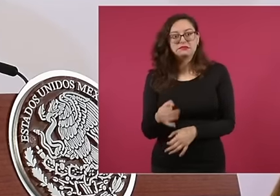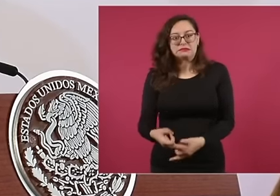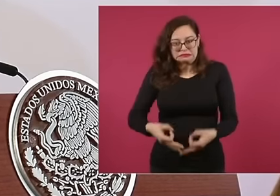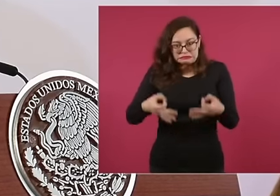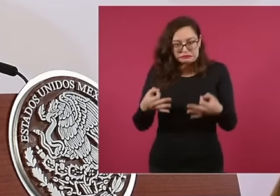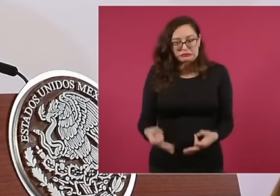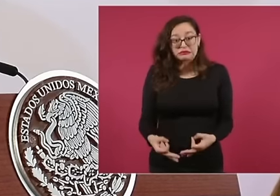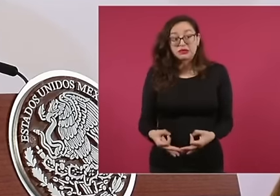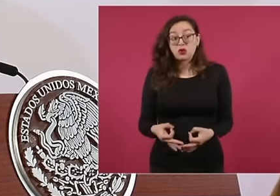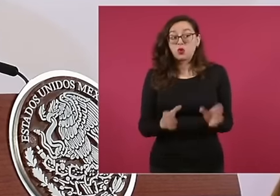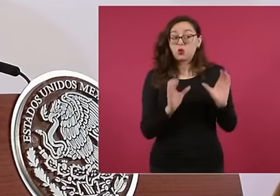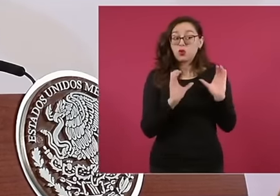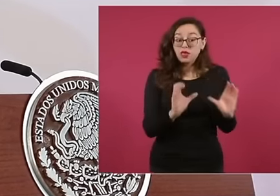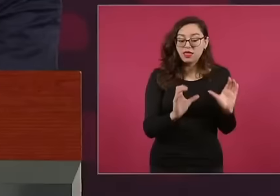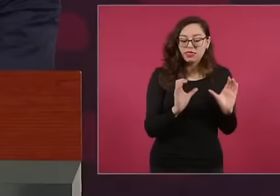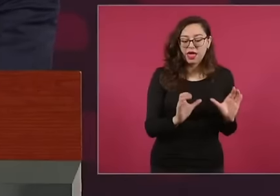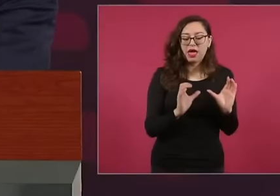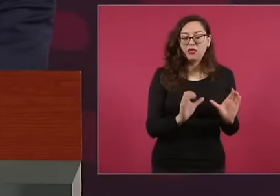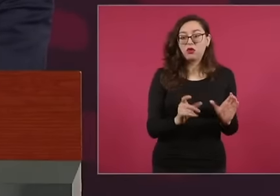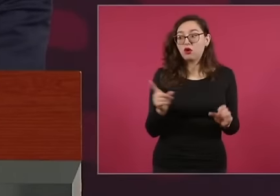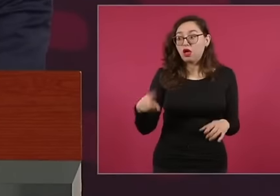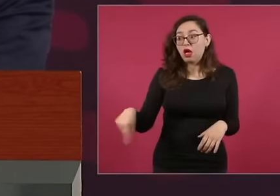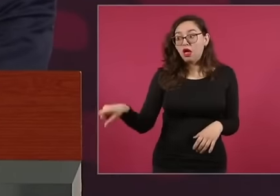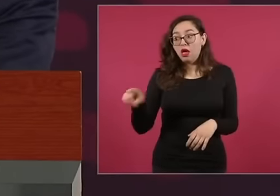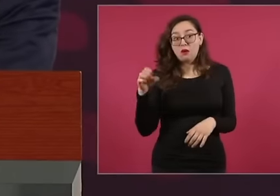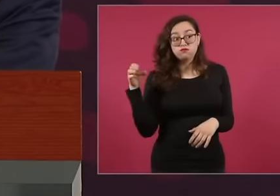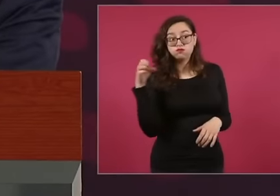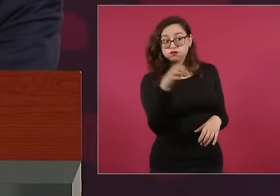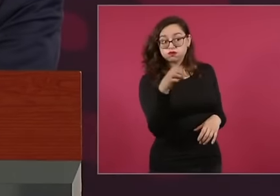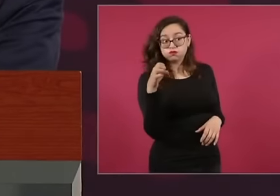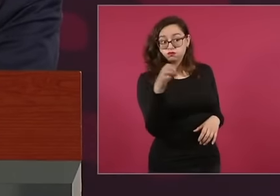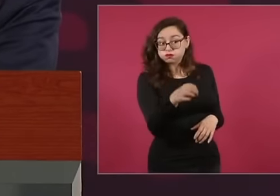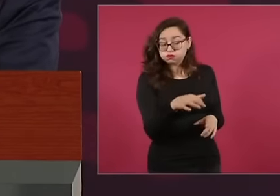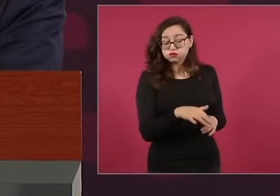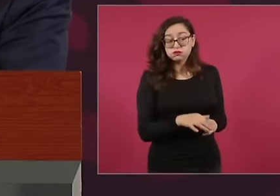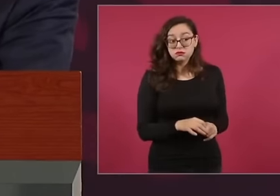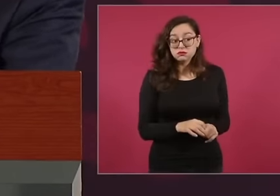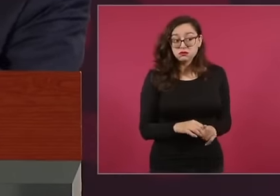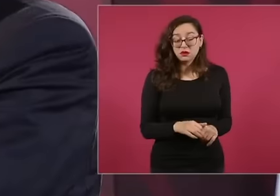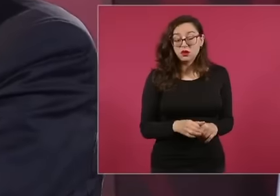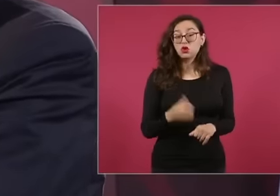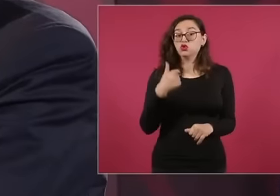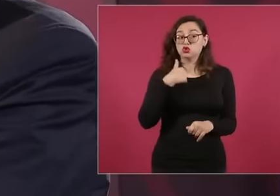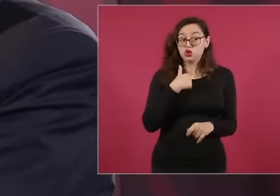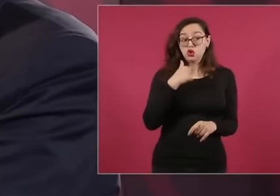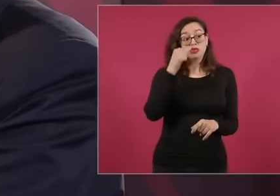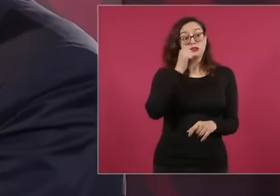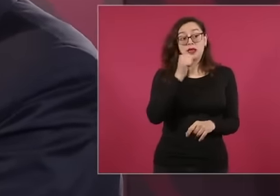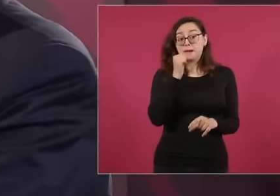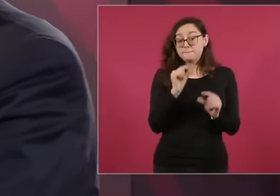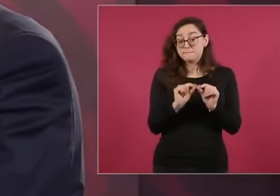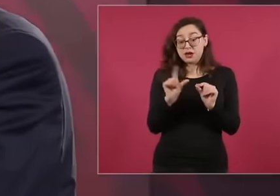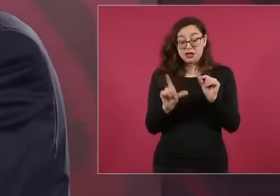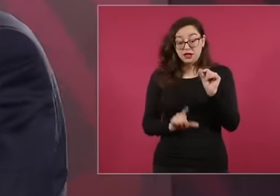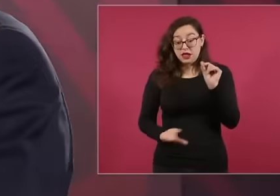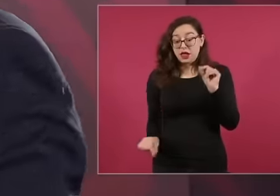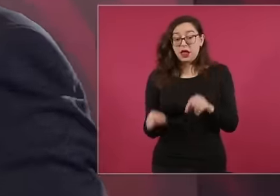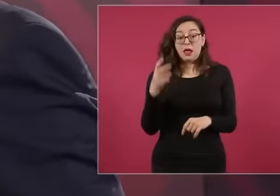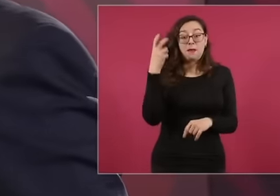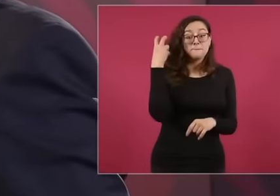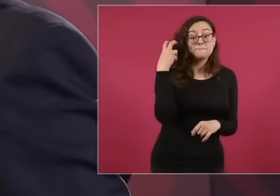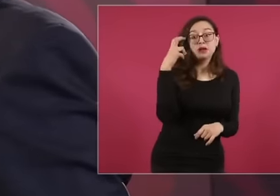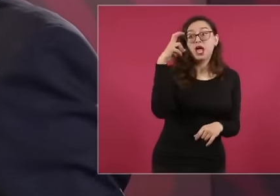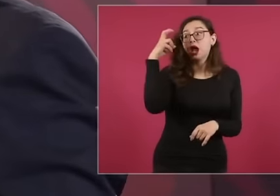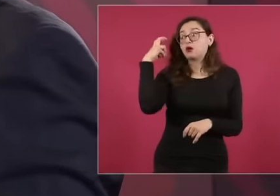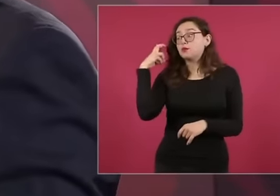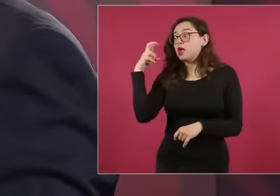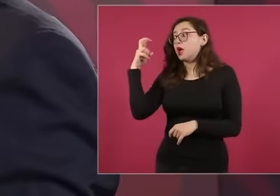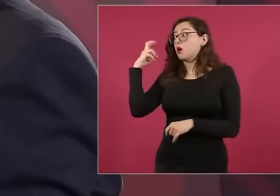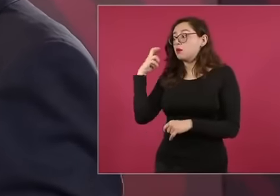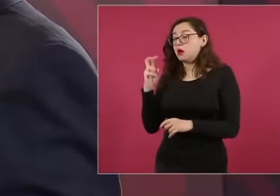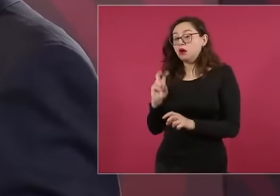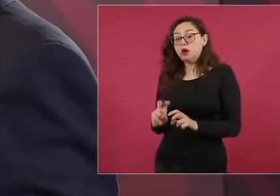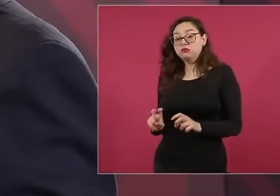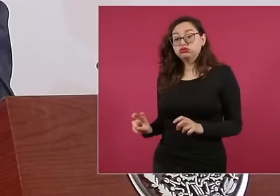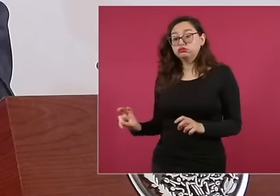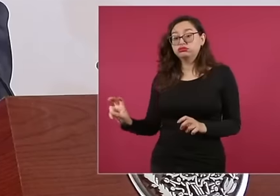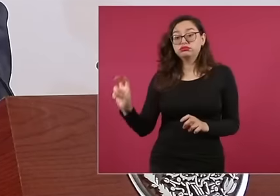I am always visiting the towns. I listen to the people. I listen to people's feelings.